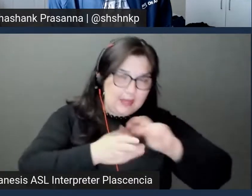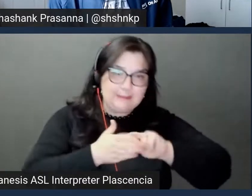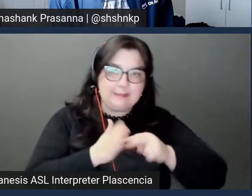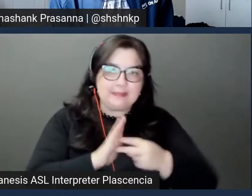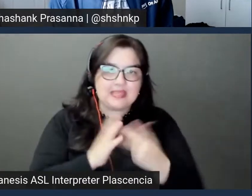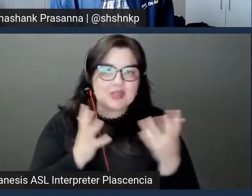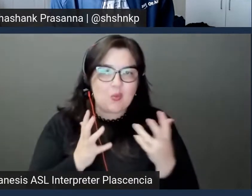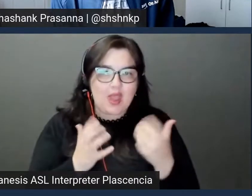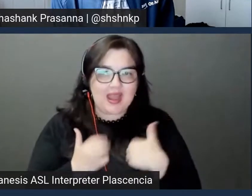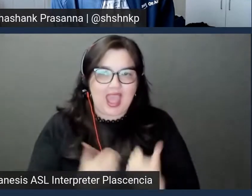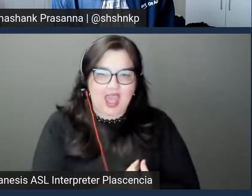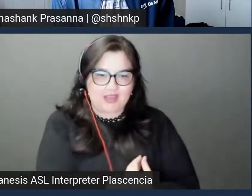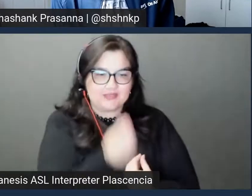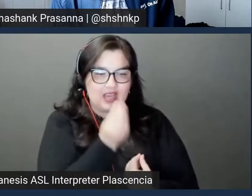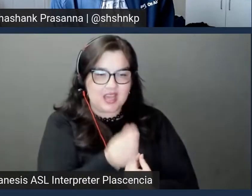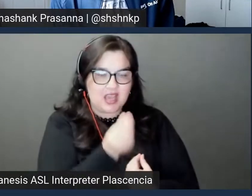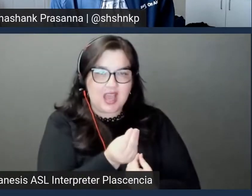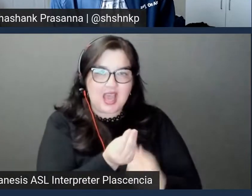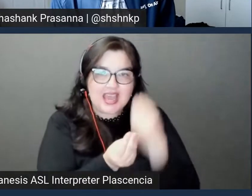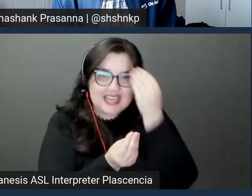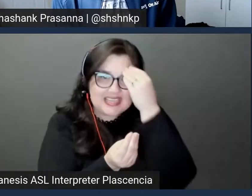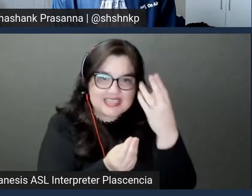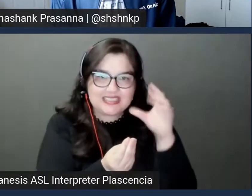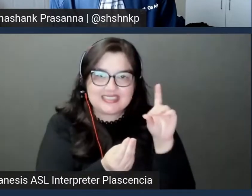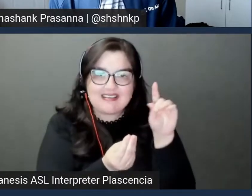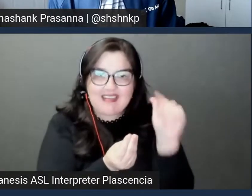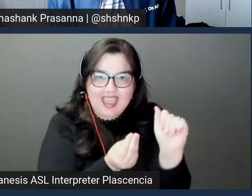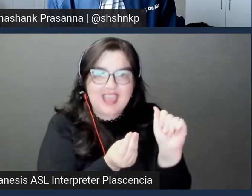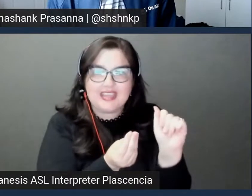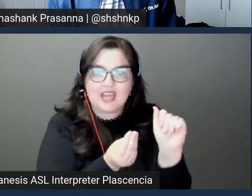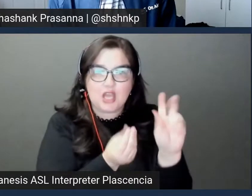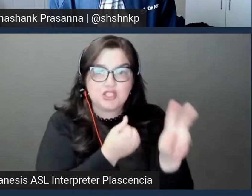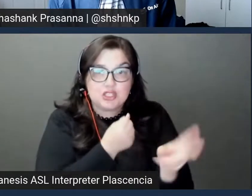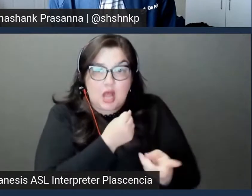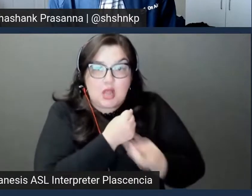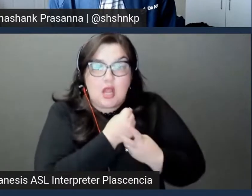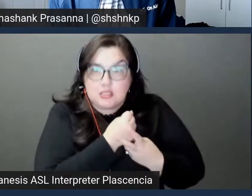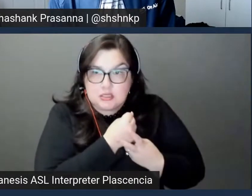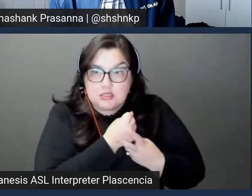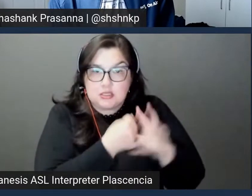and business insights that are just locked up in these camera streams that nobody is extracting.